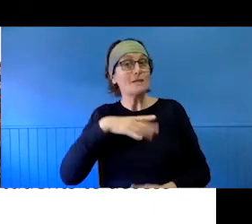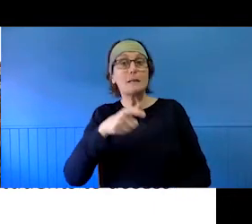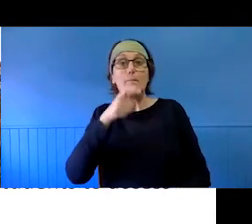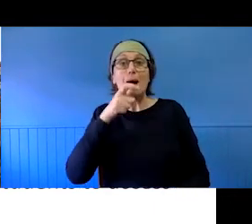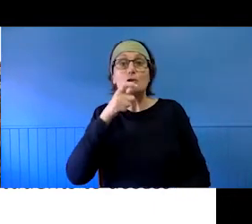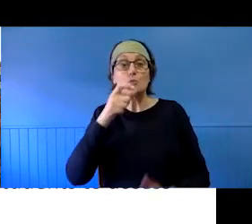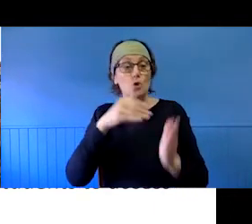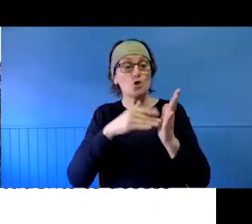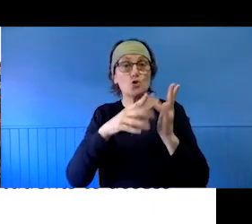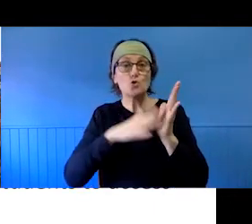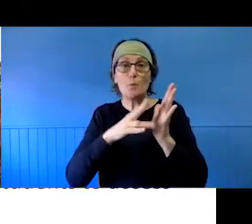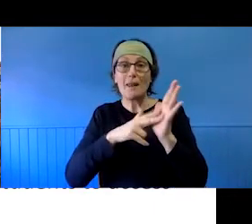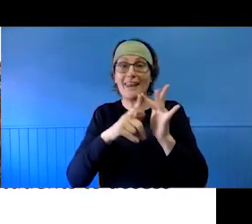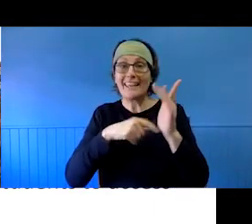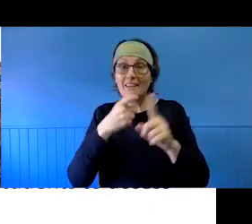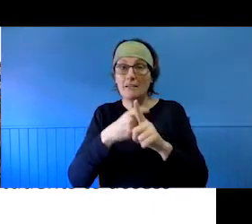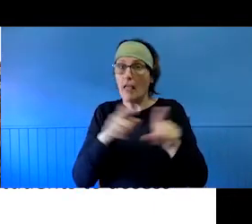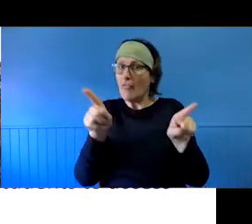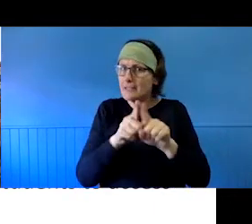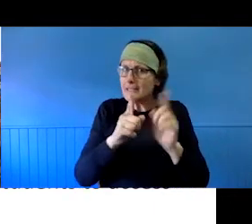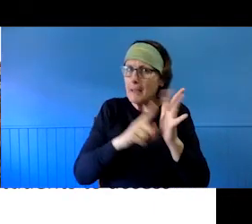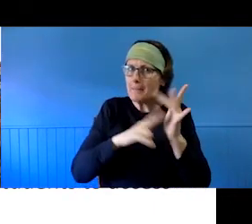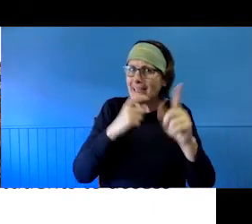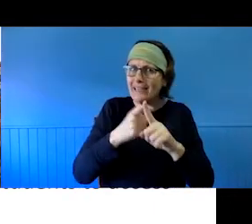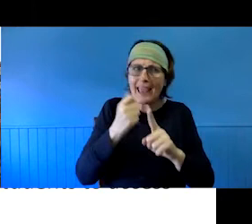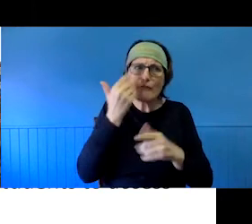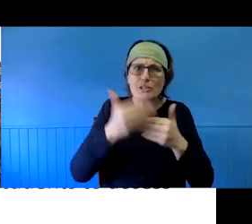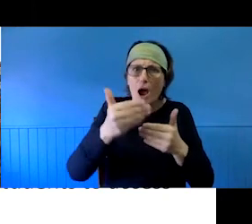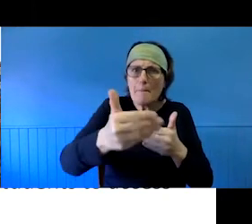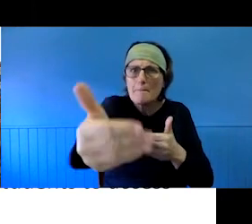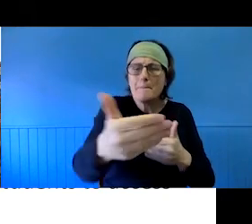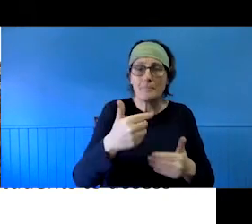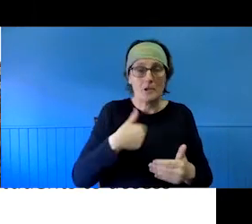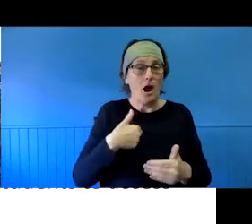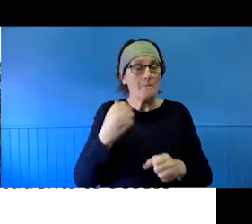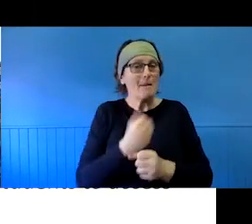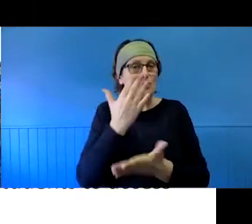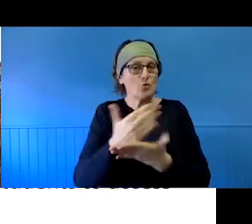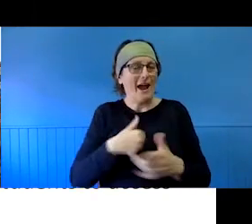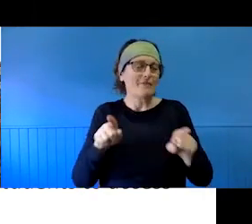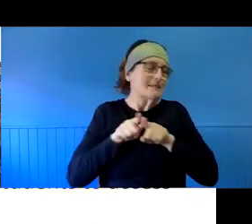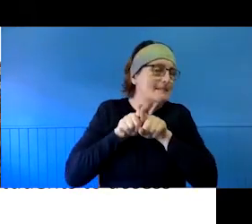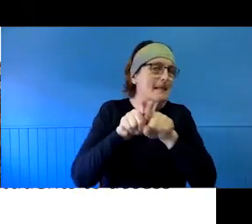Is it the same link every time? I know for me, I make sure I have the same link for students so that they